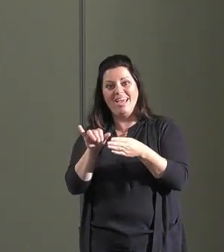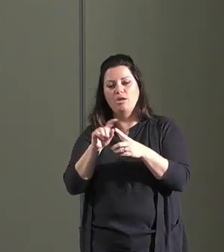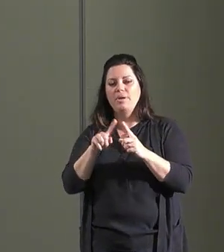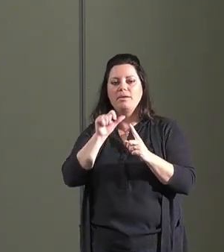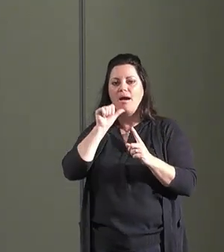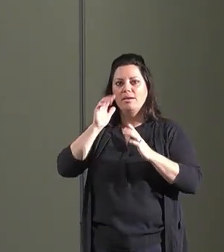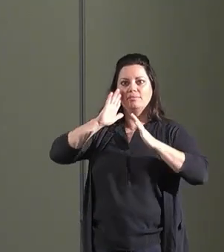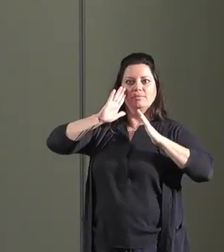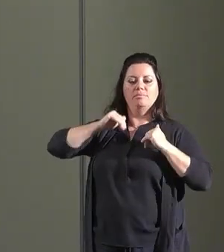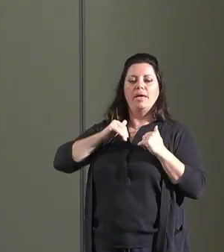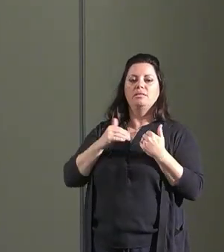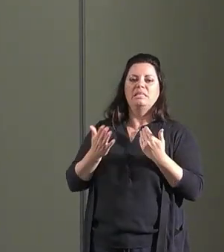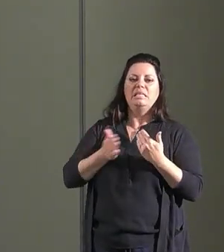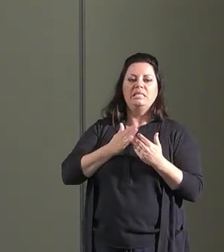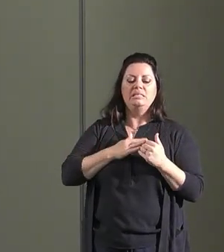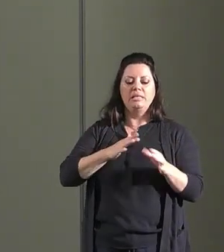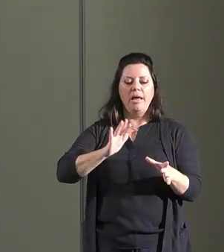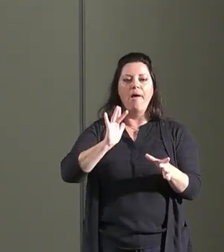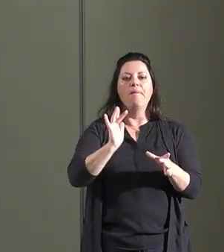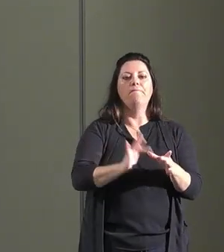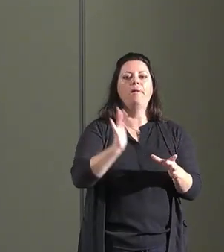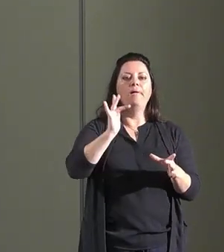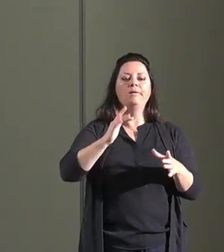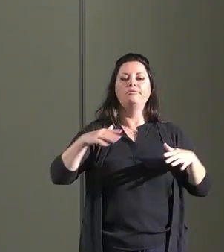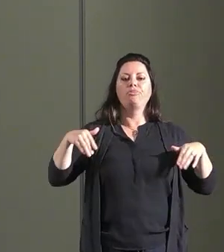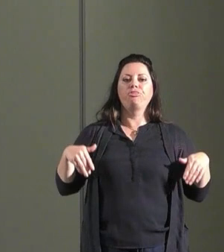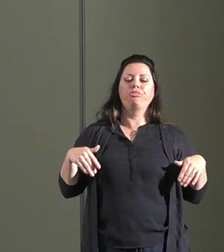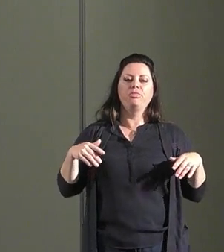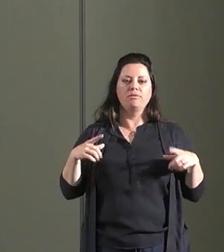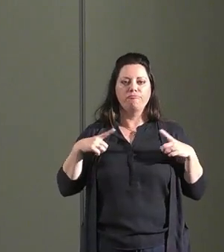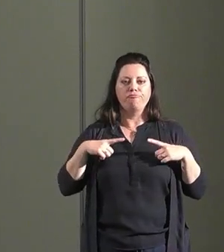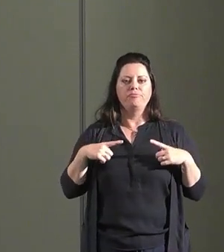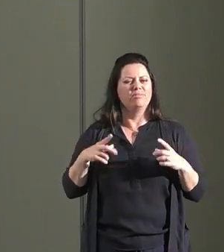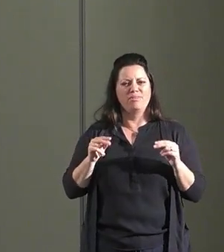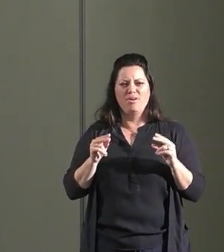this is an easy button we don't need to do more work it is part of the conversation